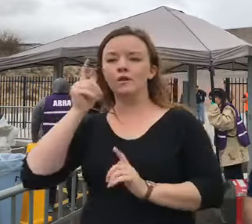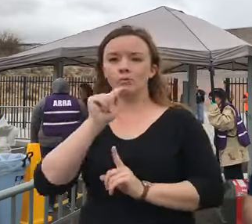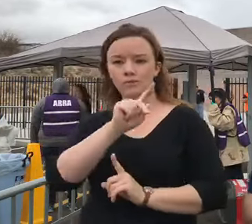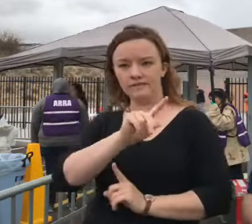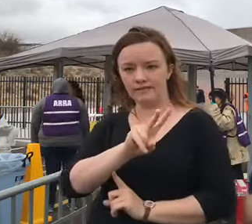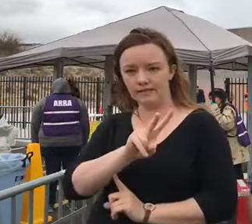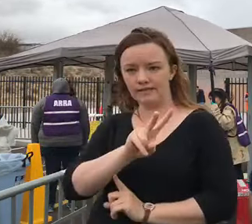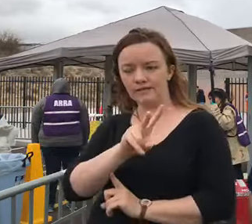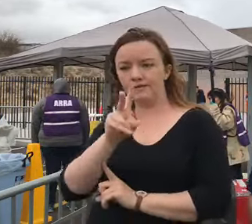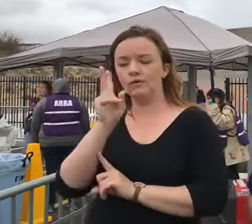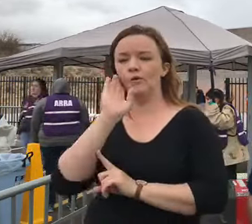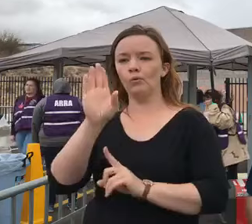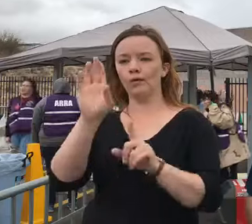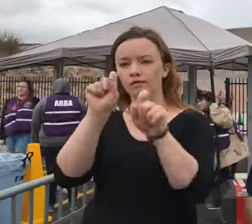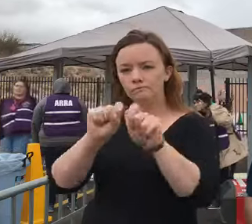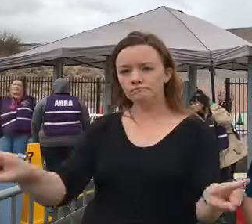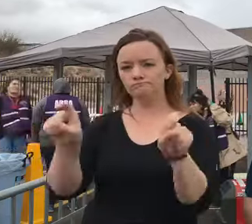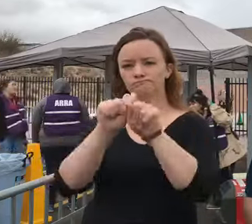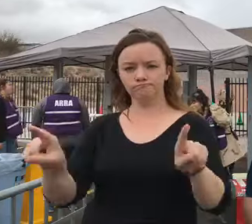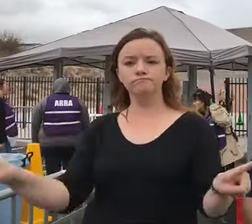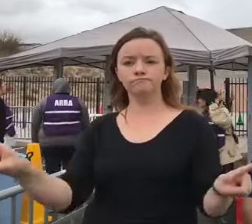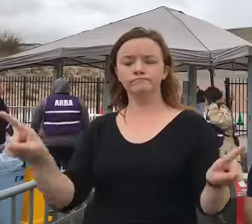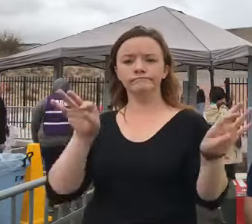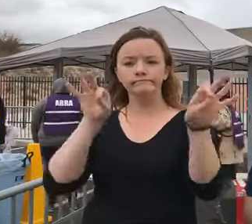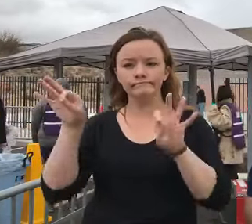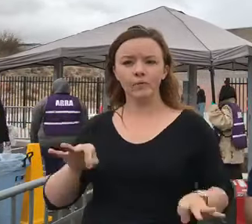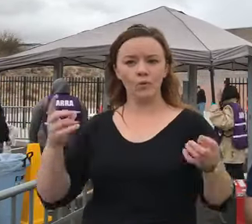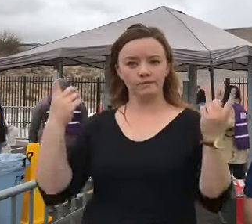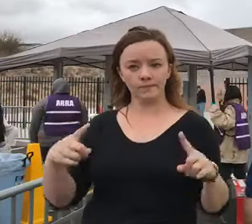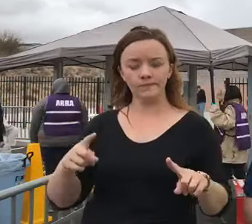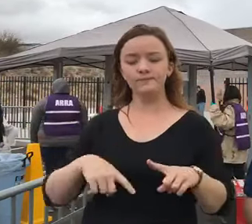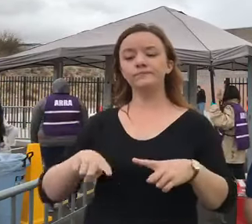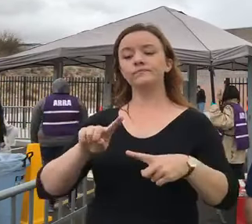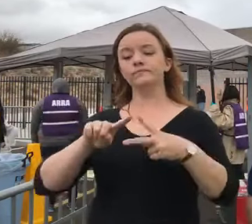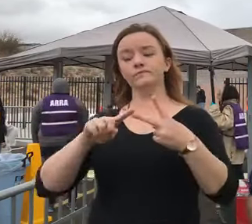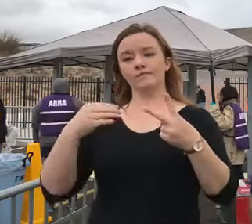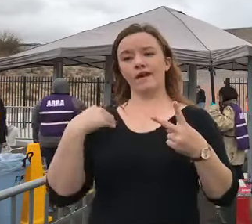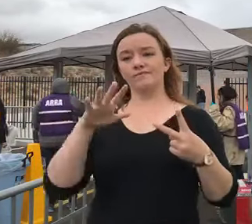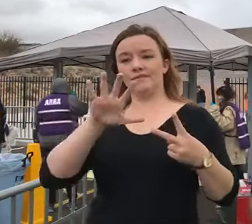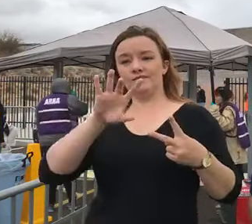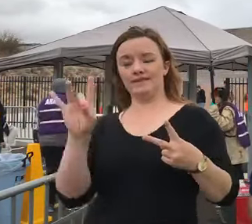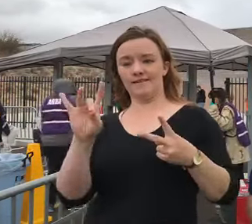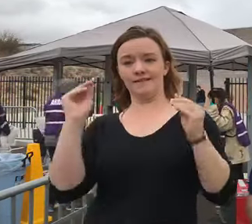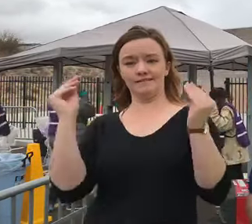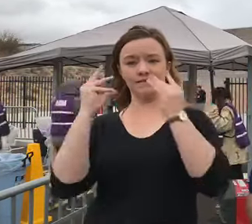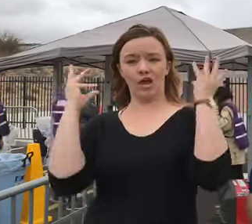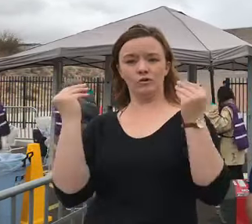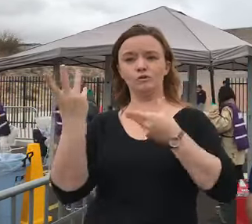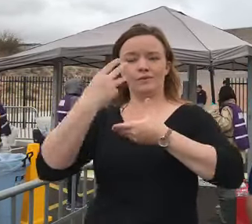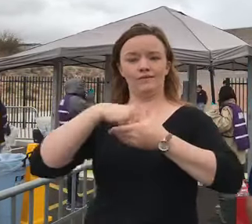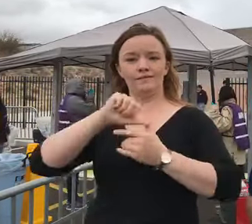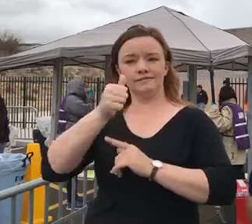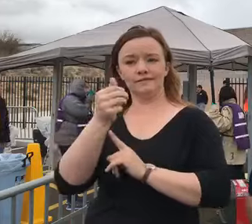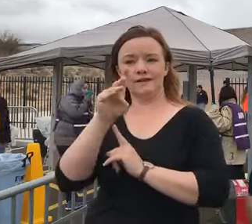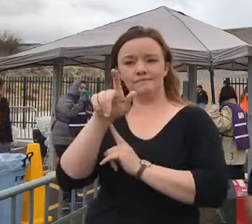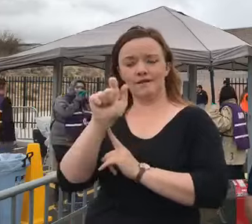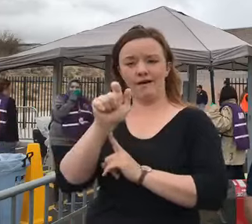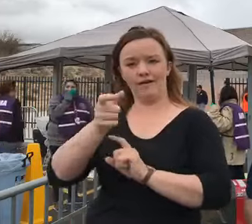will go over those with that information. We have 58 sirens in the 10-mile emergency planning zone that go off